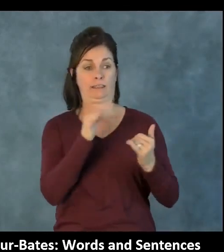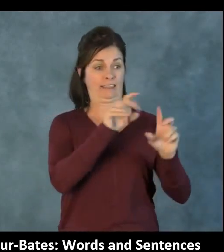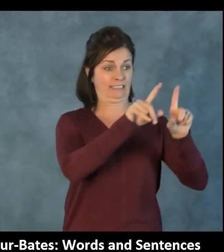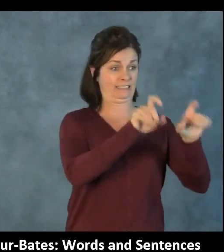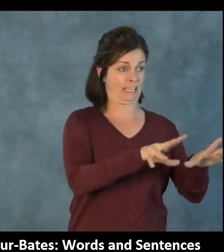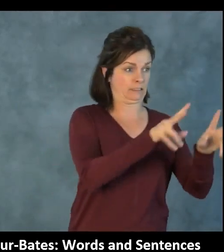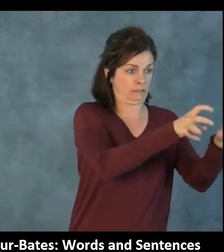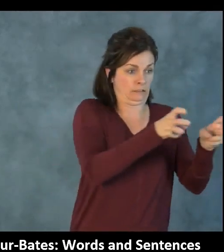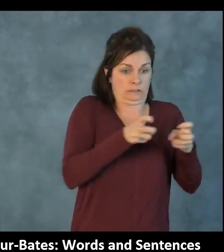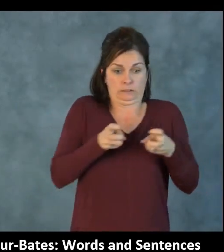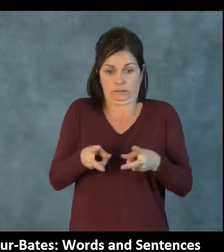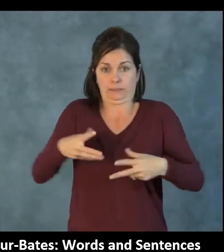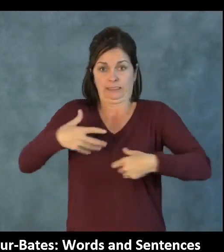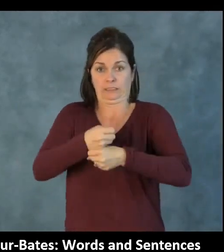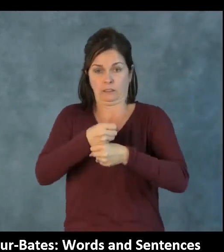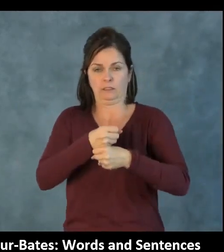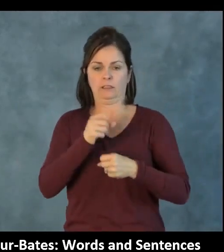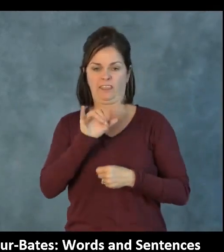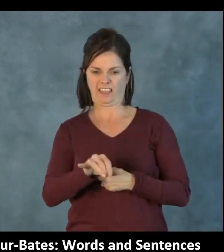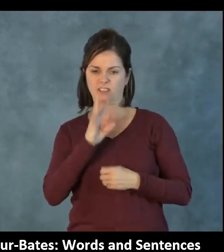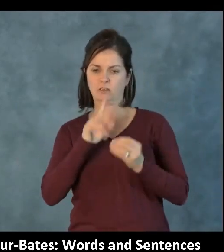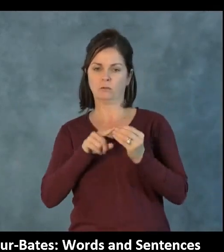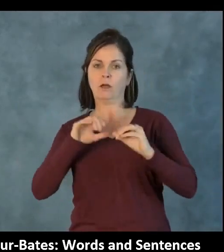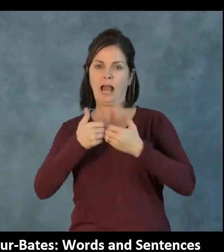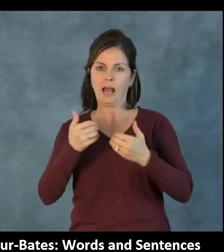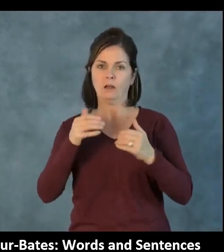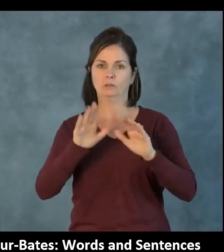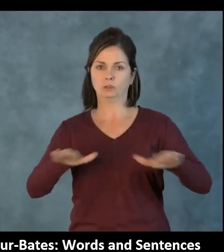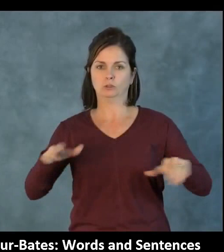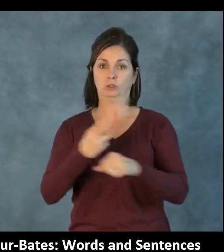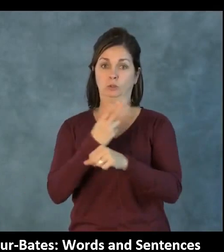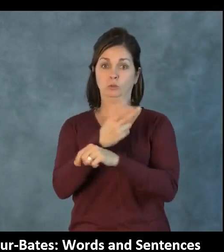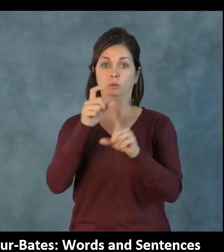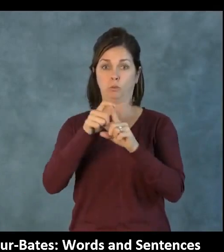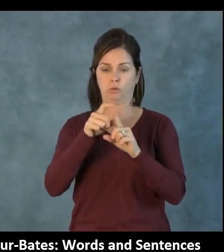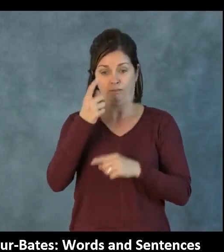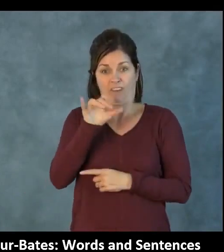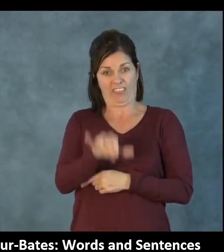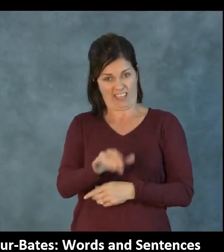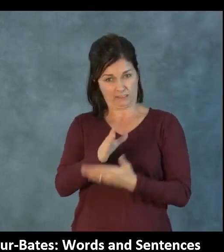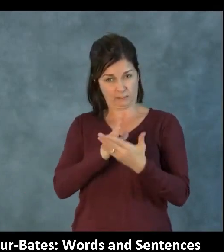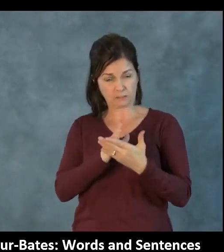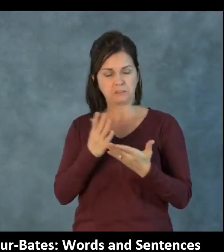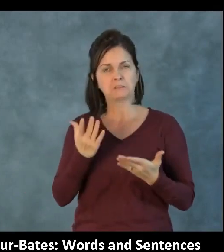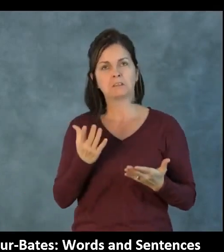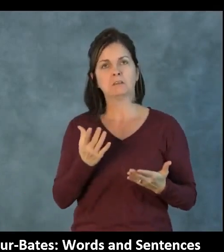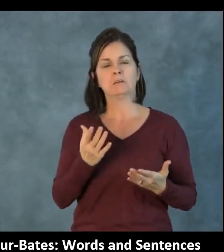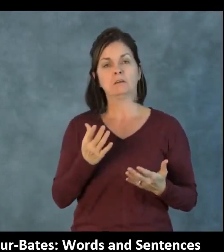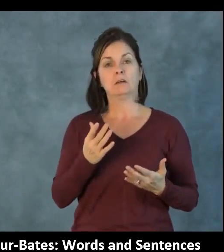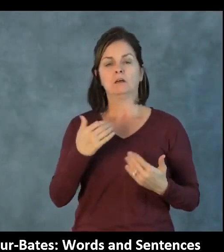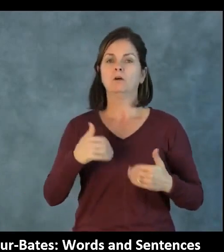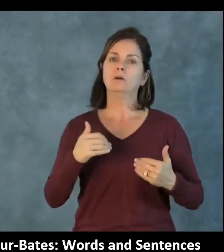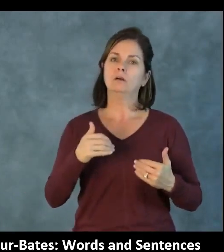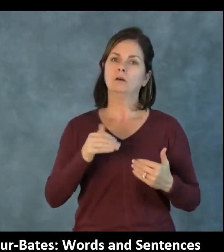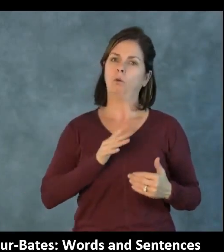about how children use words. Now in this particular section, it's very nice especially